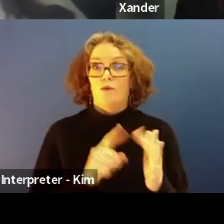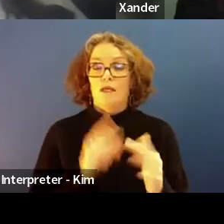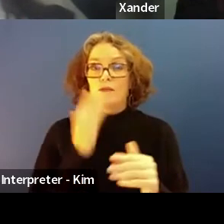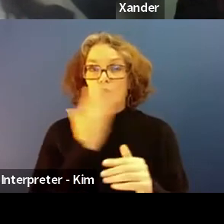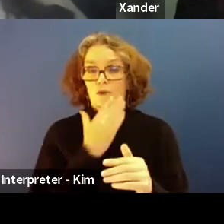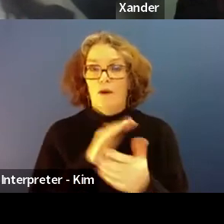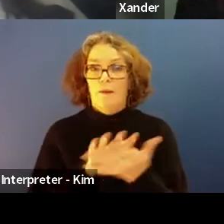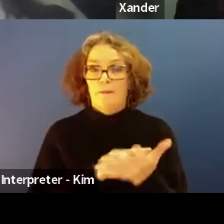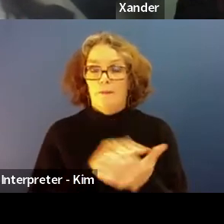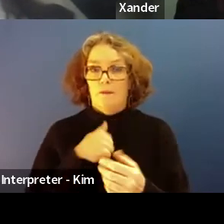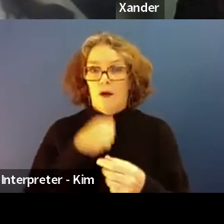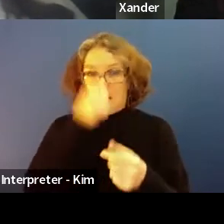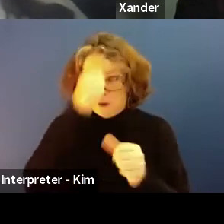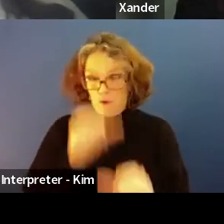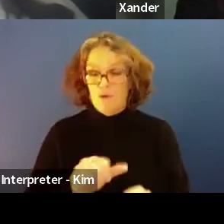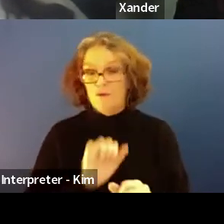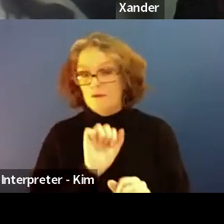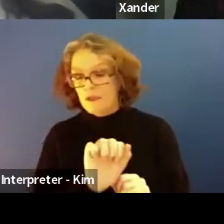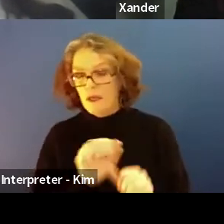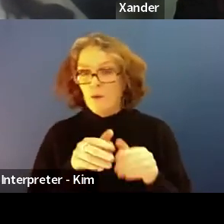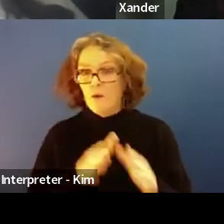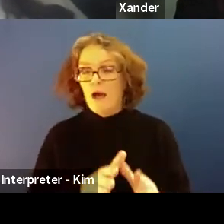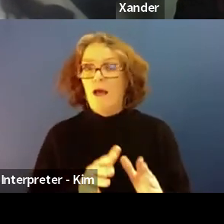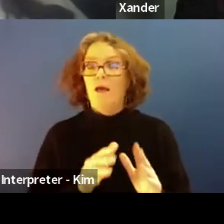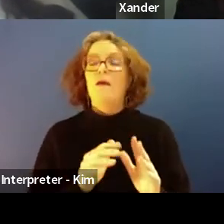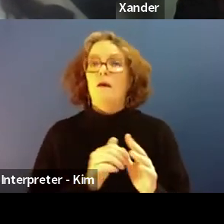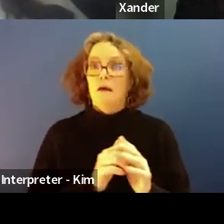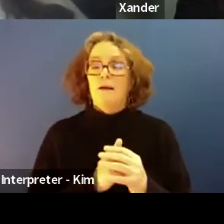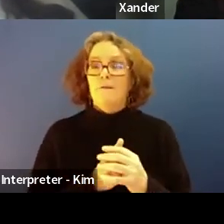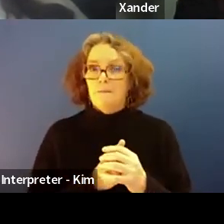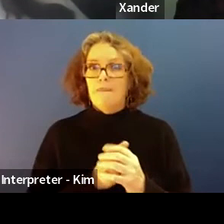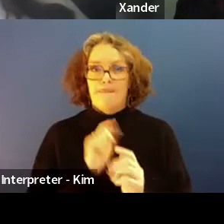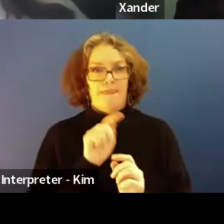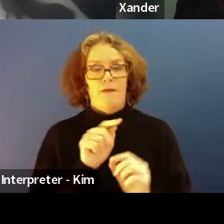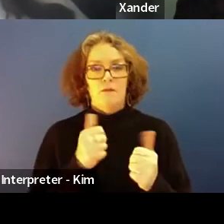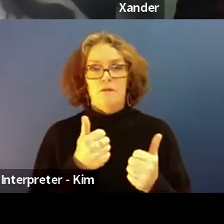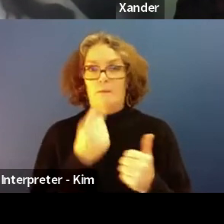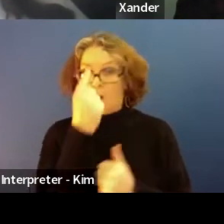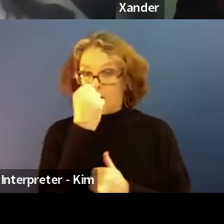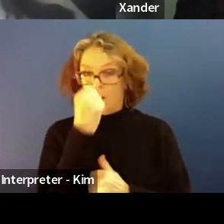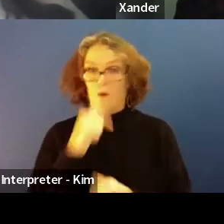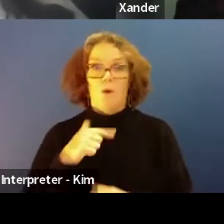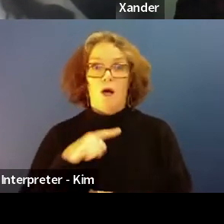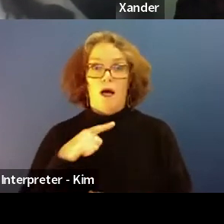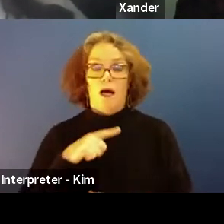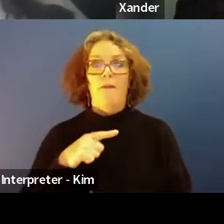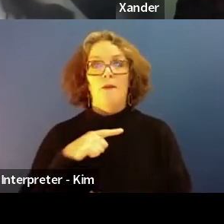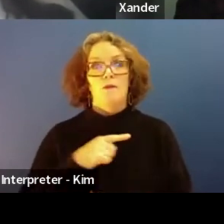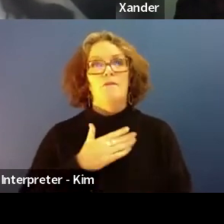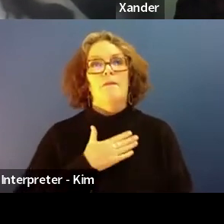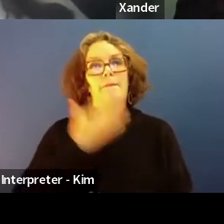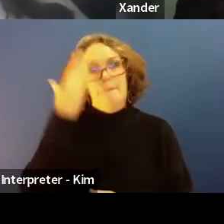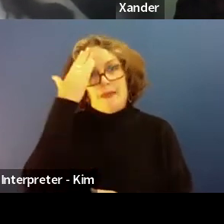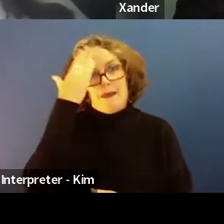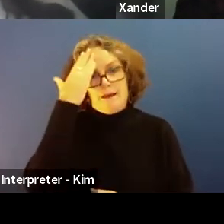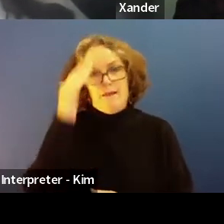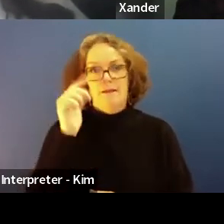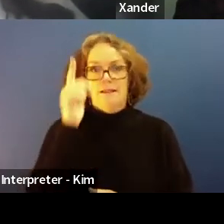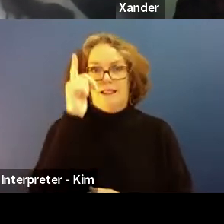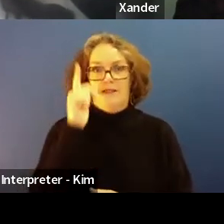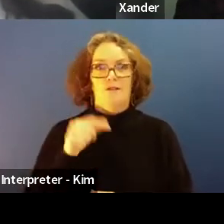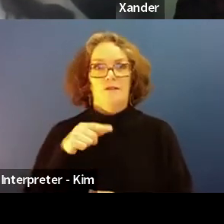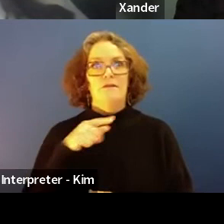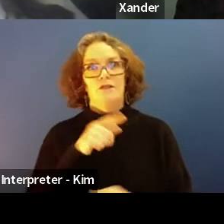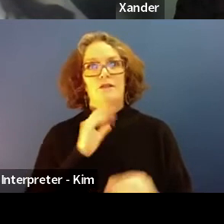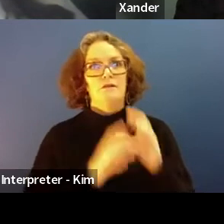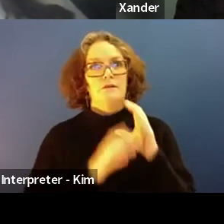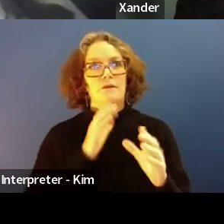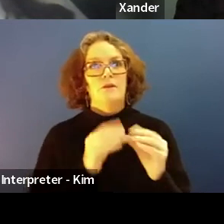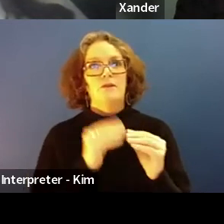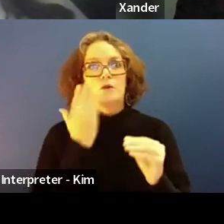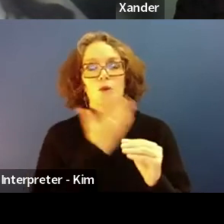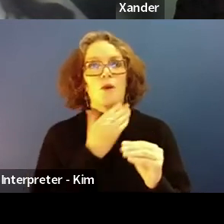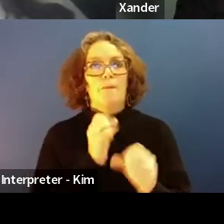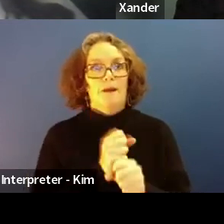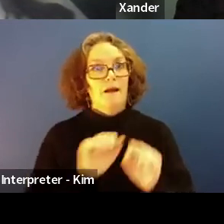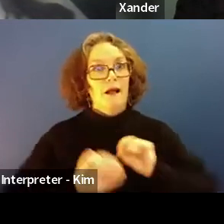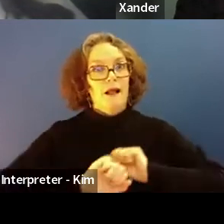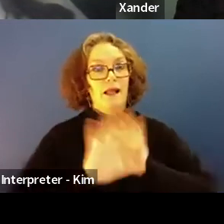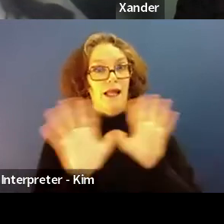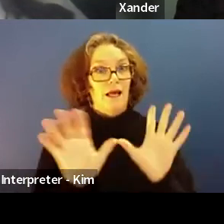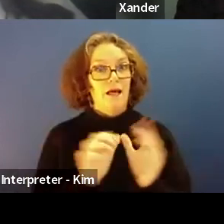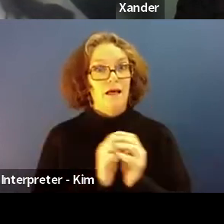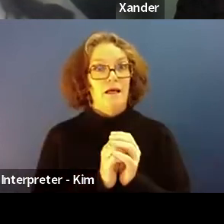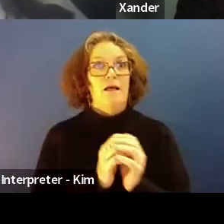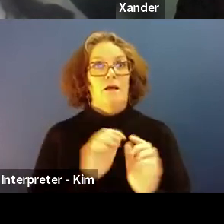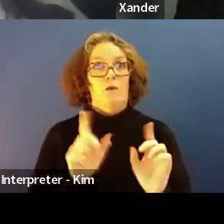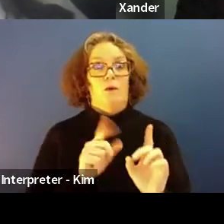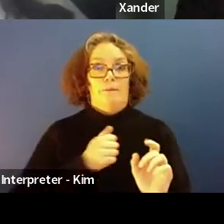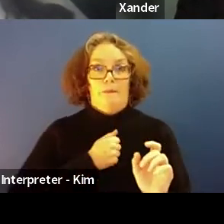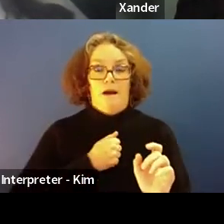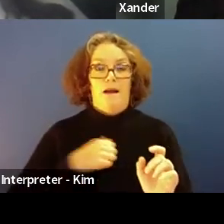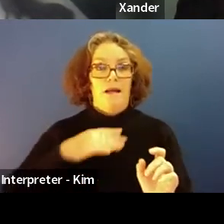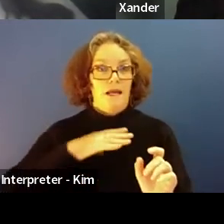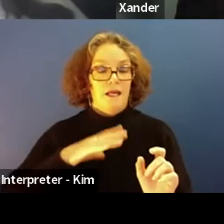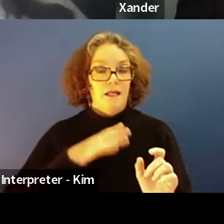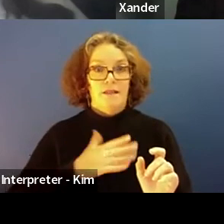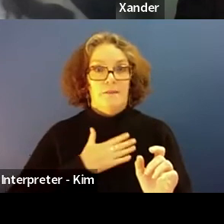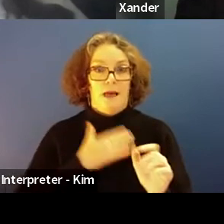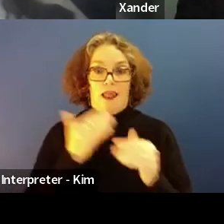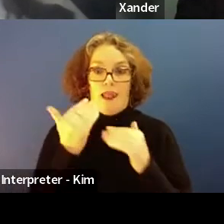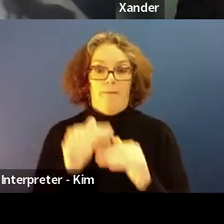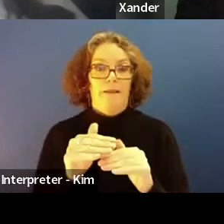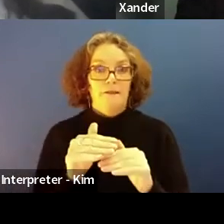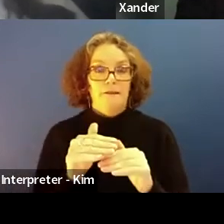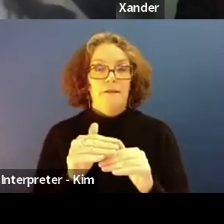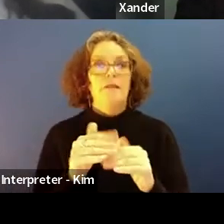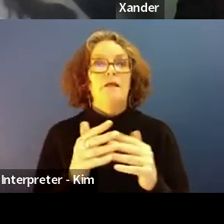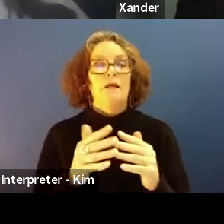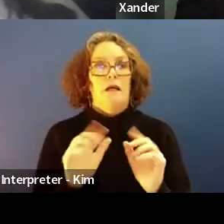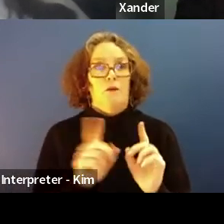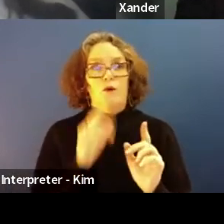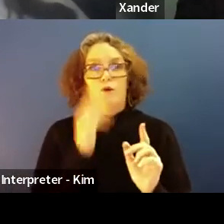get used to the routines and structure of school. And that was possible because my mom is a teacher and she communicated with the school and made it very clear what my needs were what my limitations were and things that the school can do to make sure